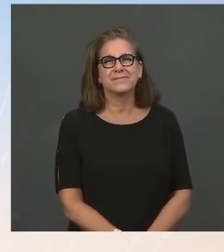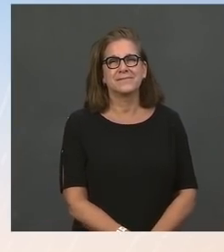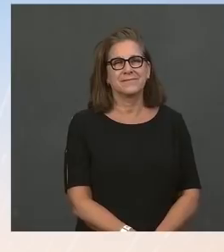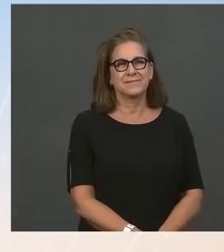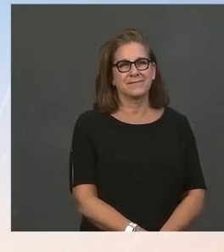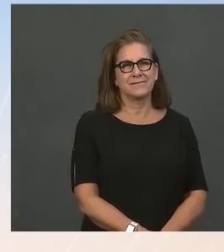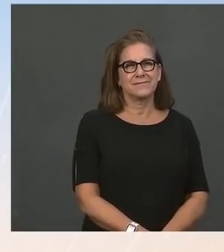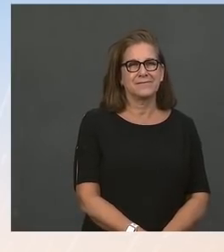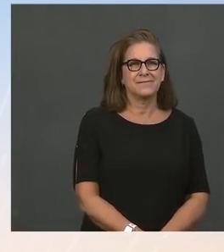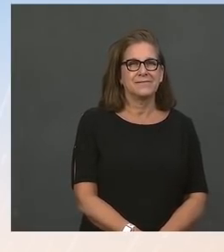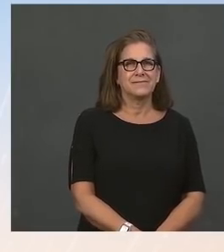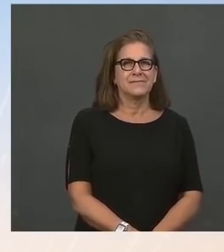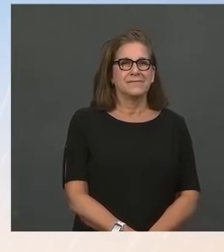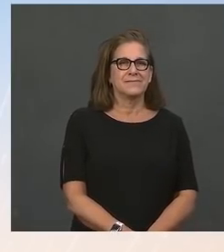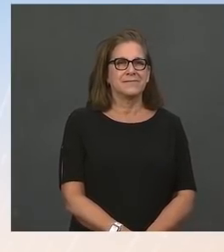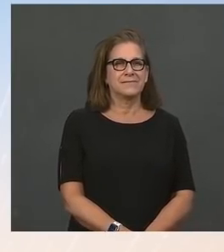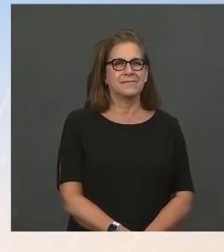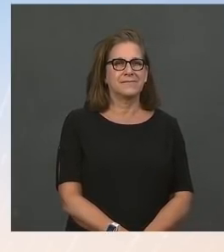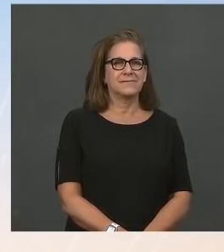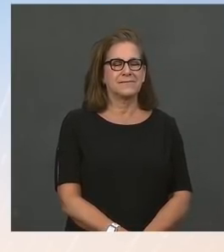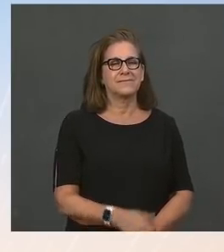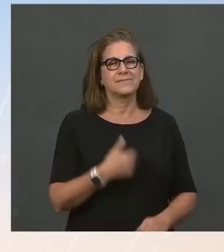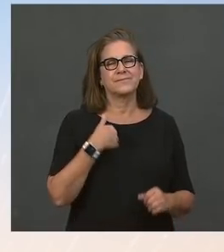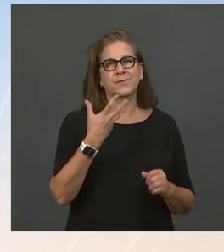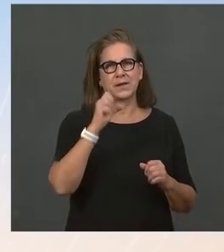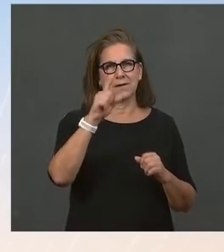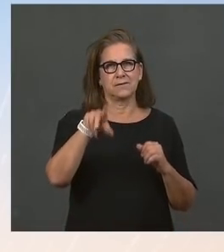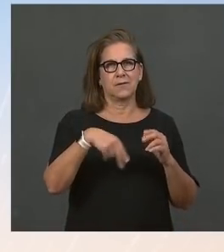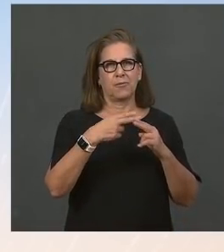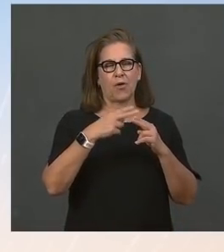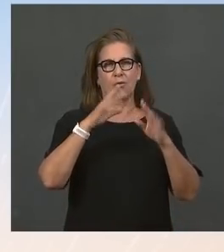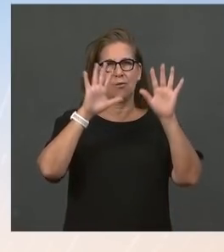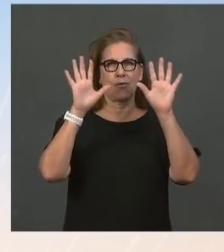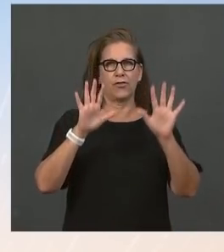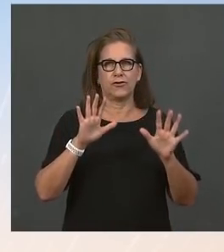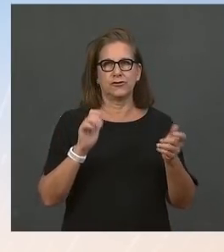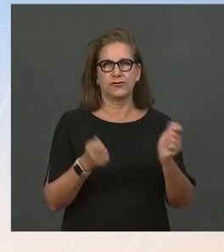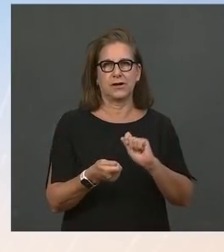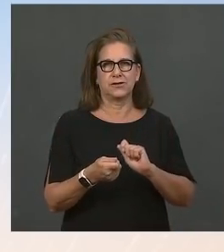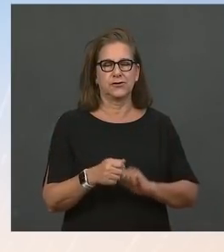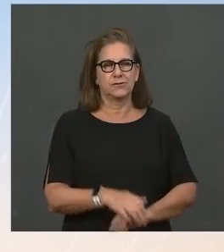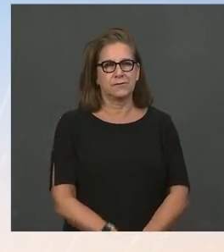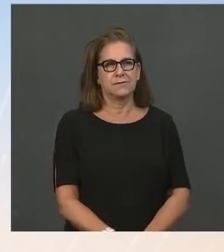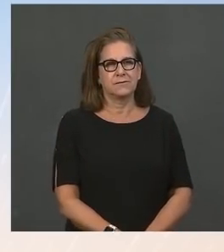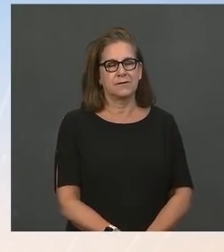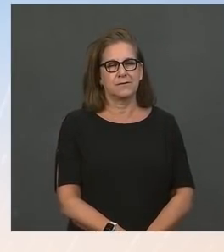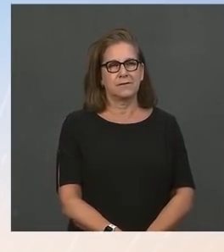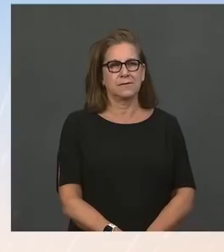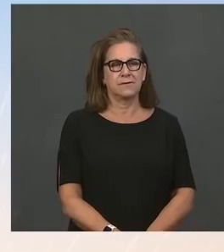So, yesterday, Karine seemed to suggest that should CEPP fail to be included in the reconciliation bill,